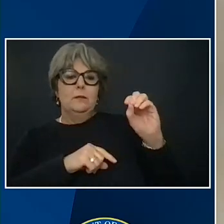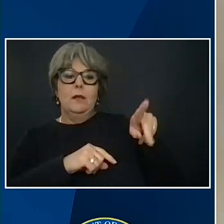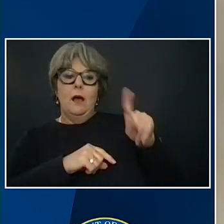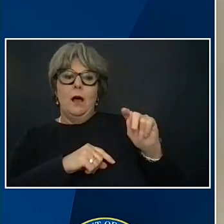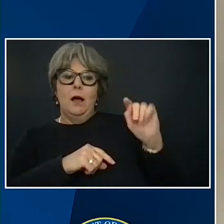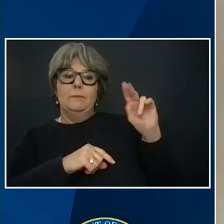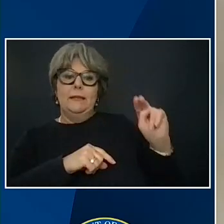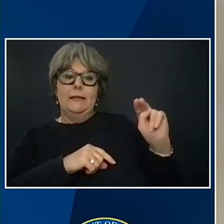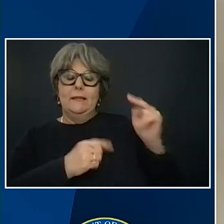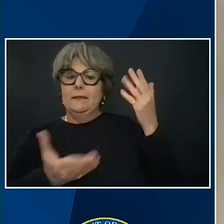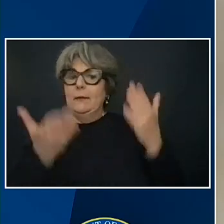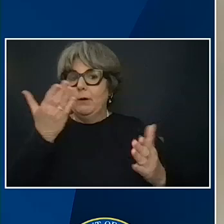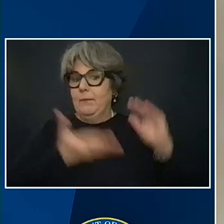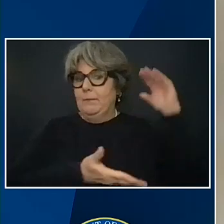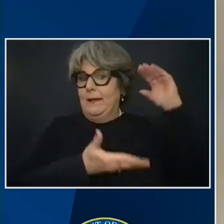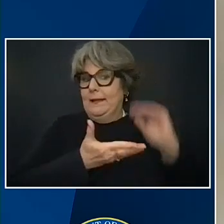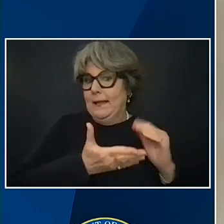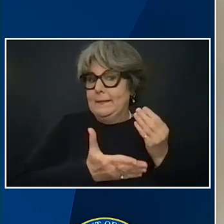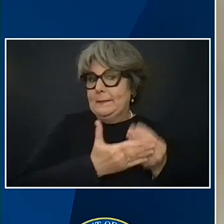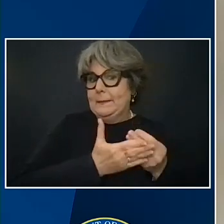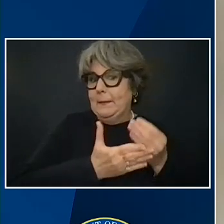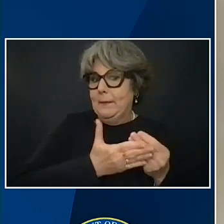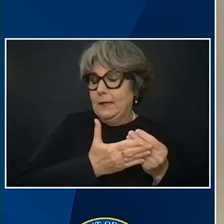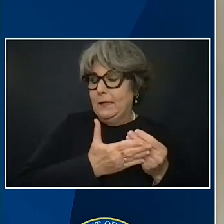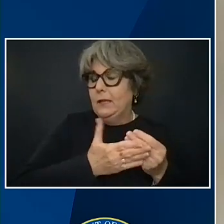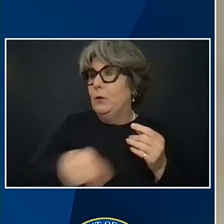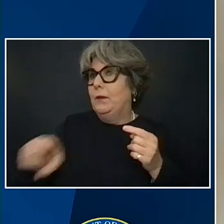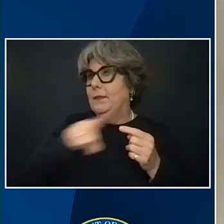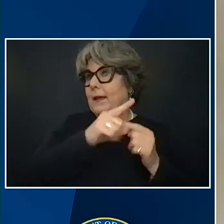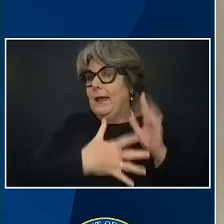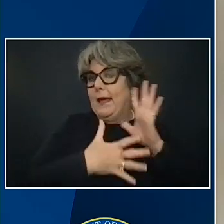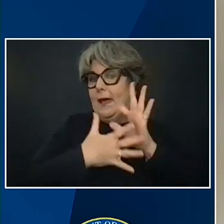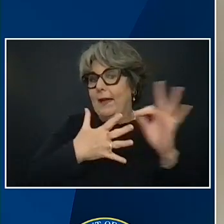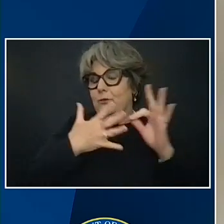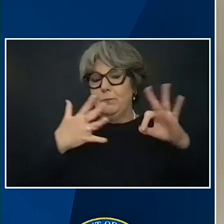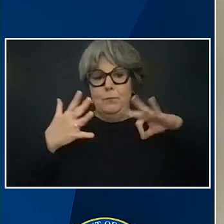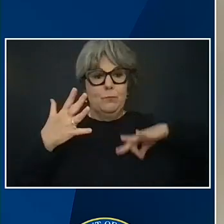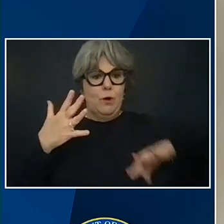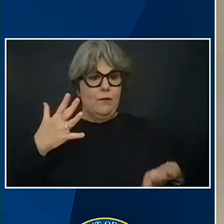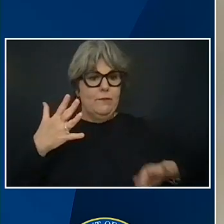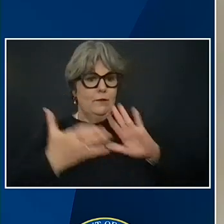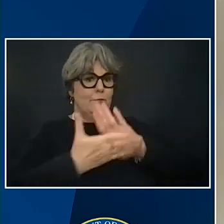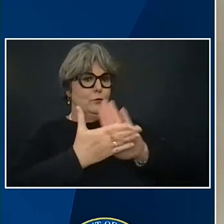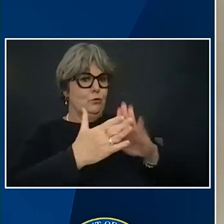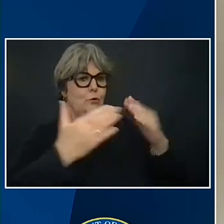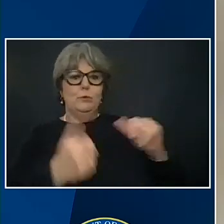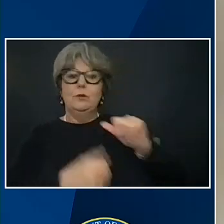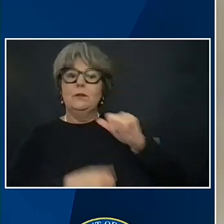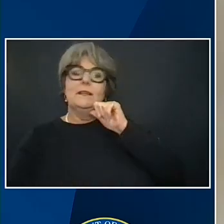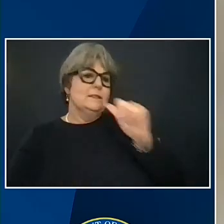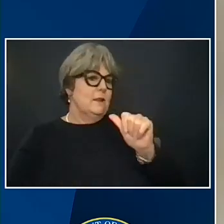less money when students are given a real choice. But making profits for the textbook industry is not what the higher education is for.